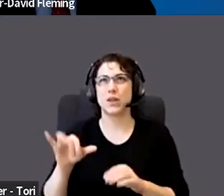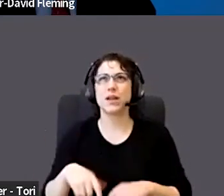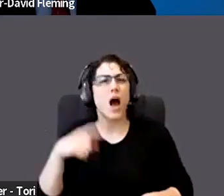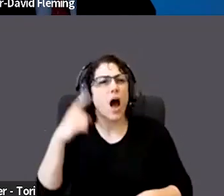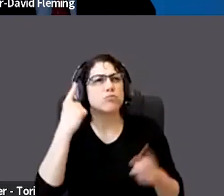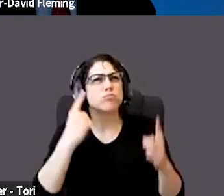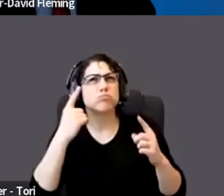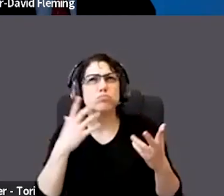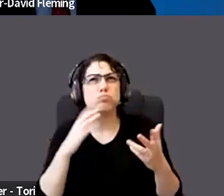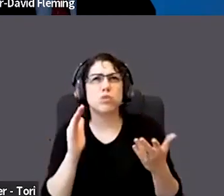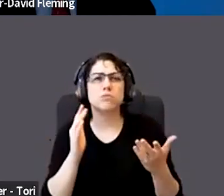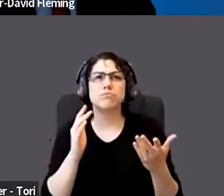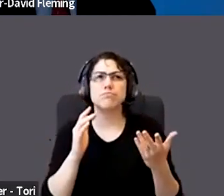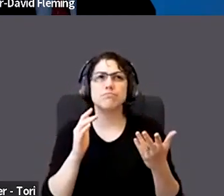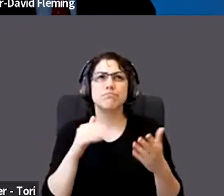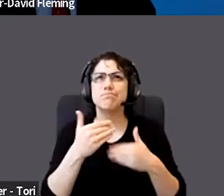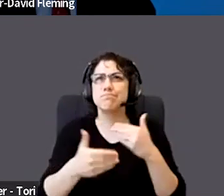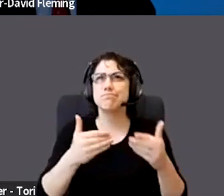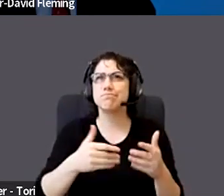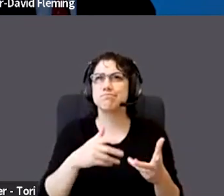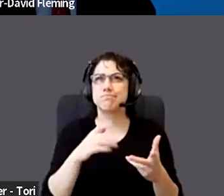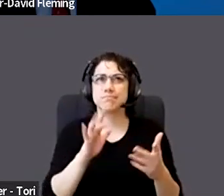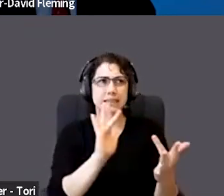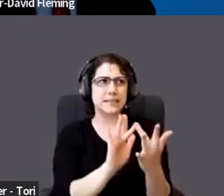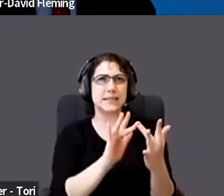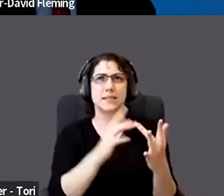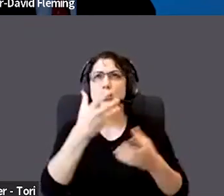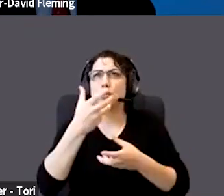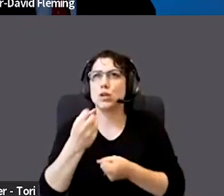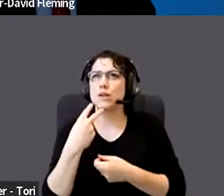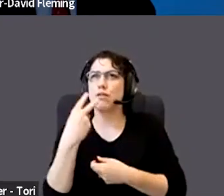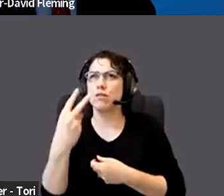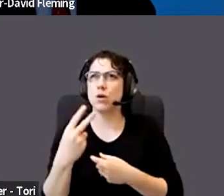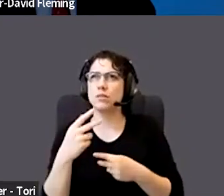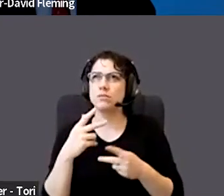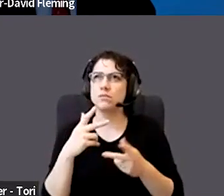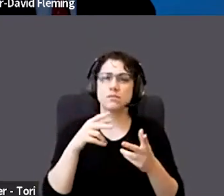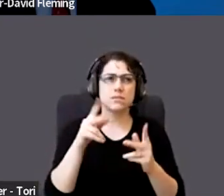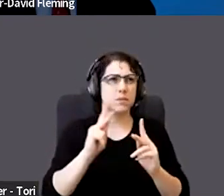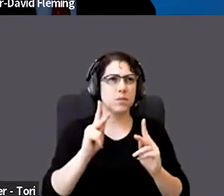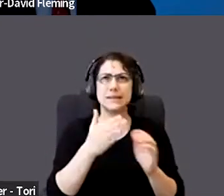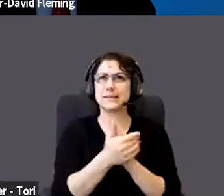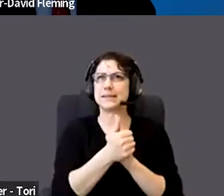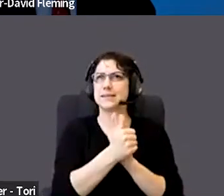out to trusted voices in the community engagement sort of procedures and skill sets, because I know how challenging it is.